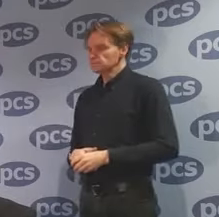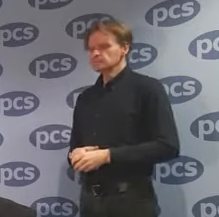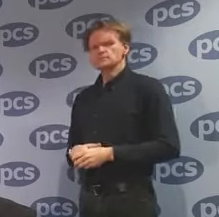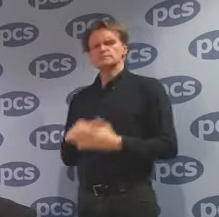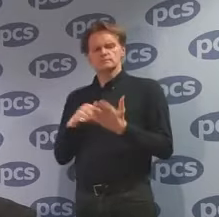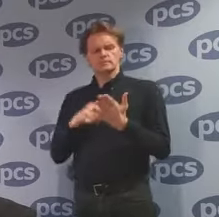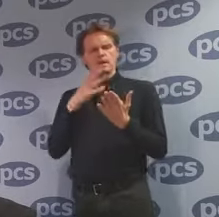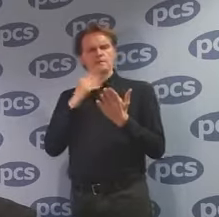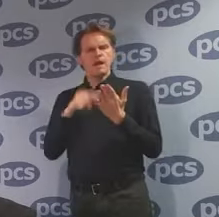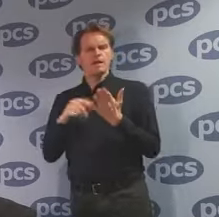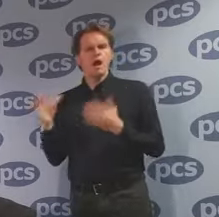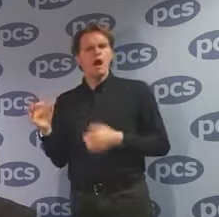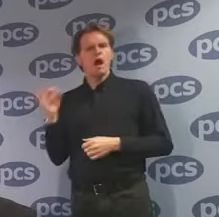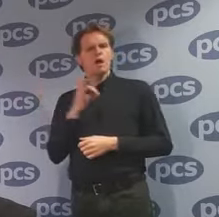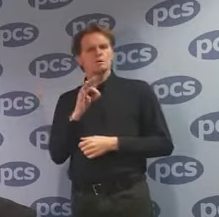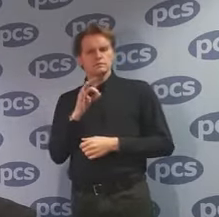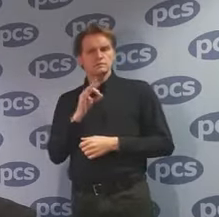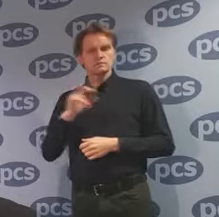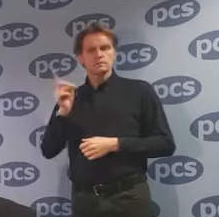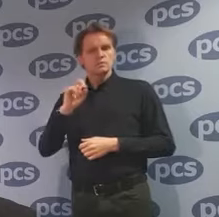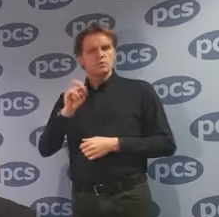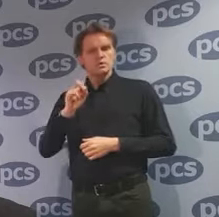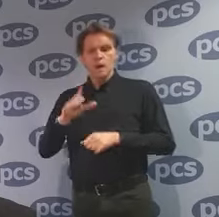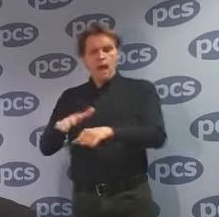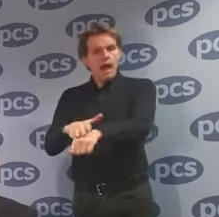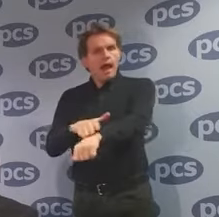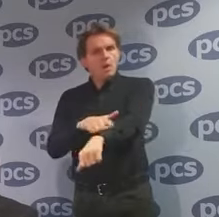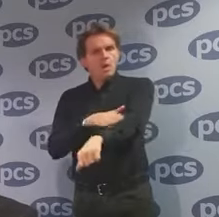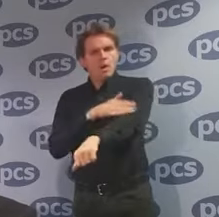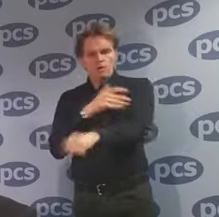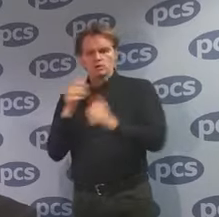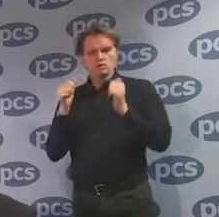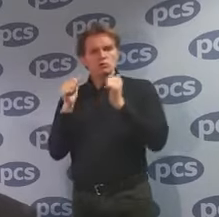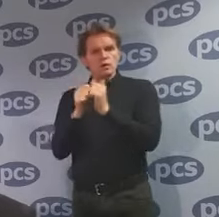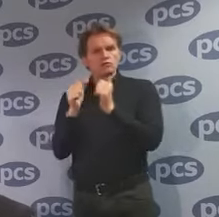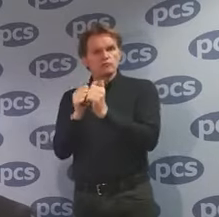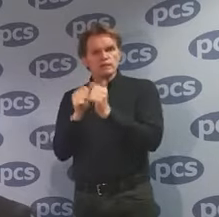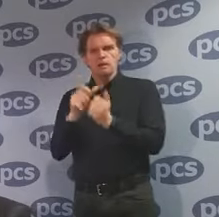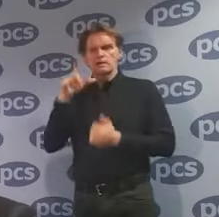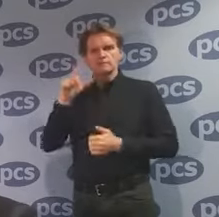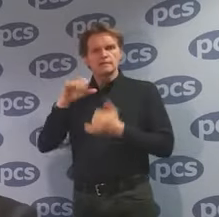long the CSCS terms will take to be agreed? No we don't Tom and in many